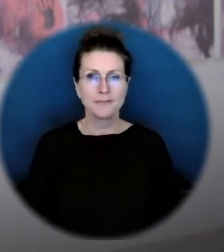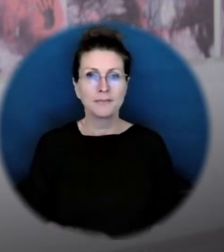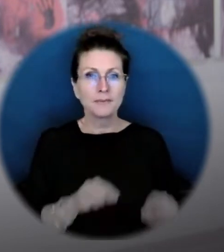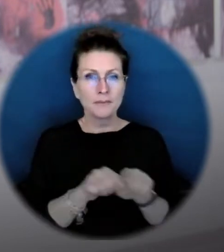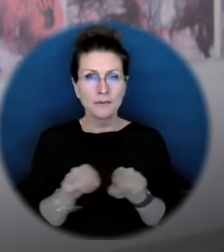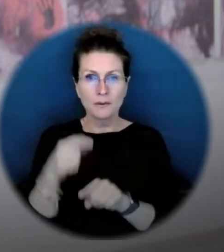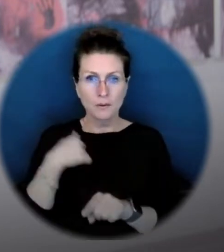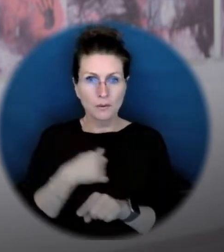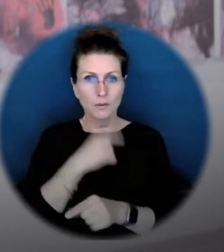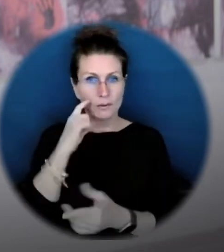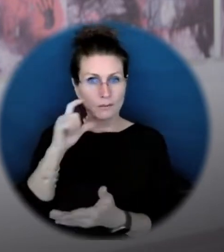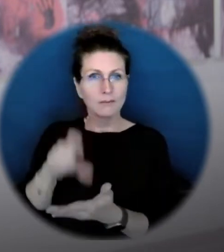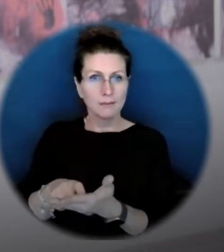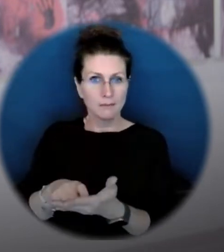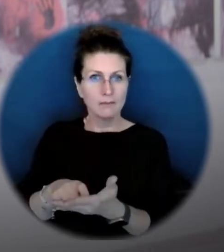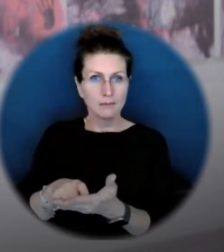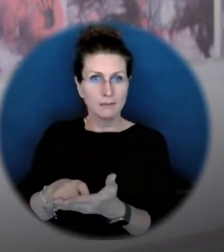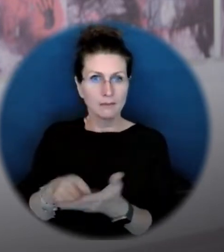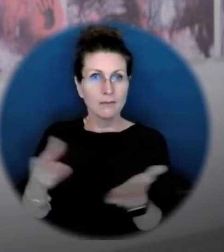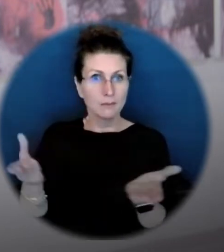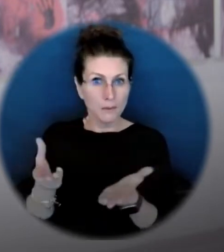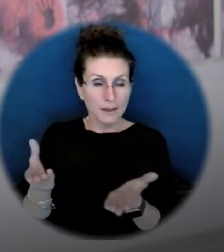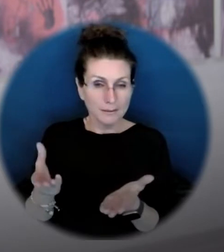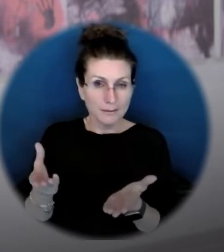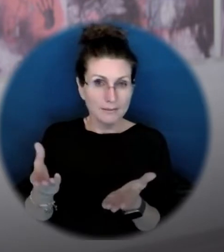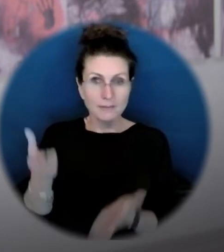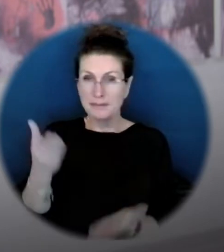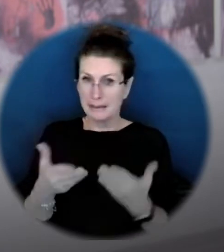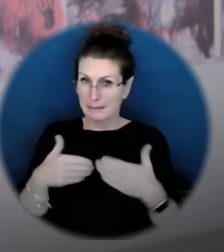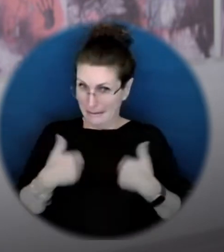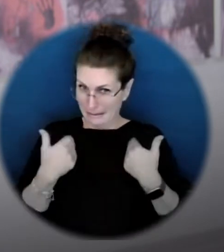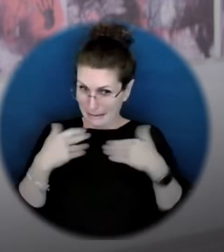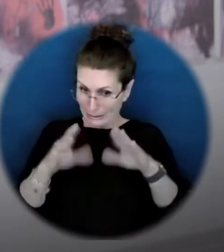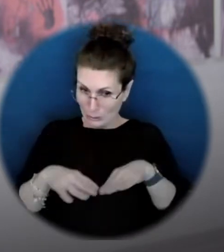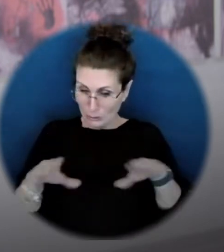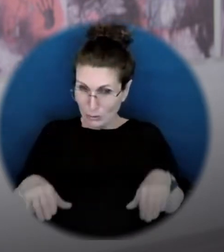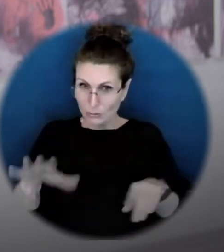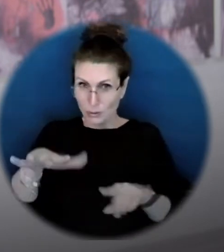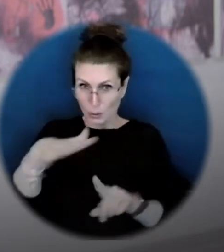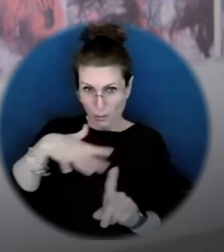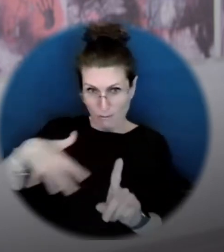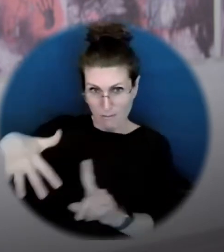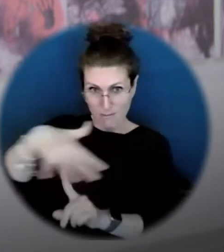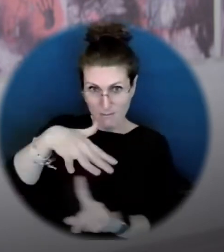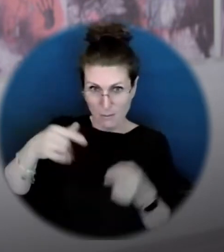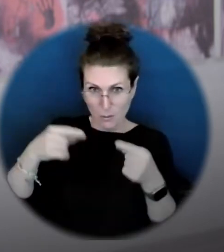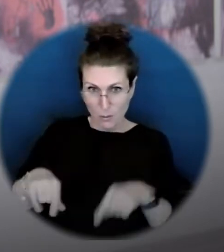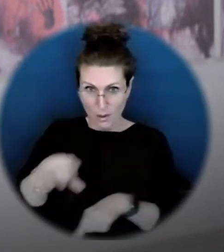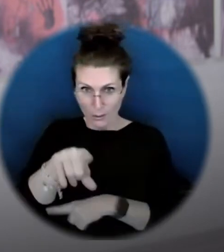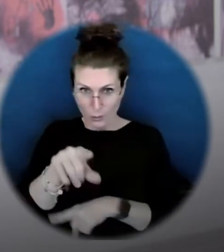We also recognize that there may be younger children in your surrounding area,